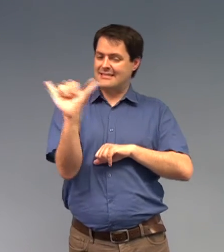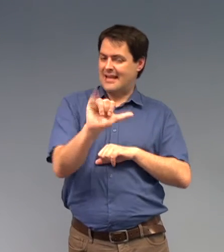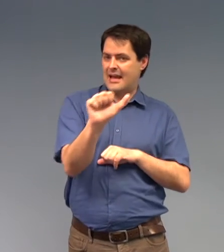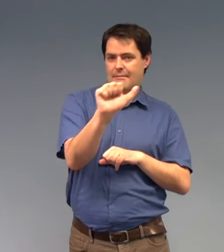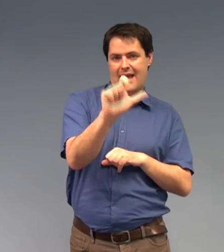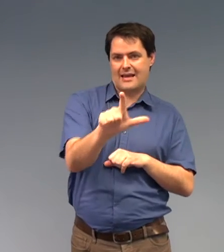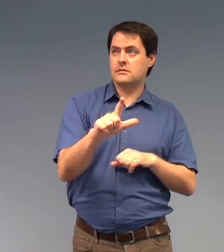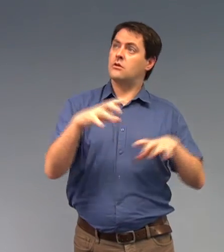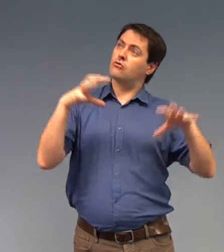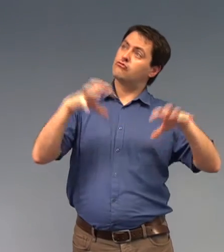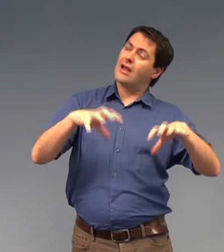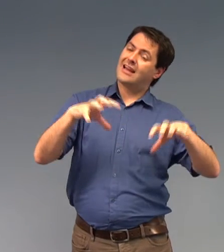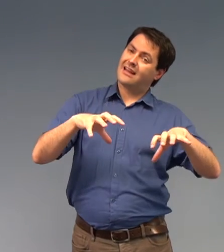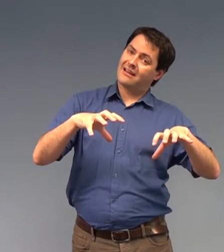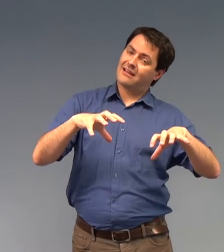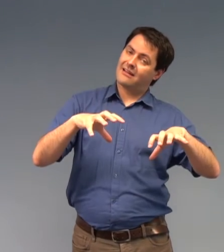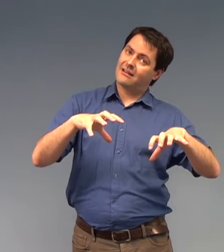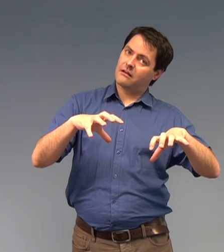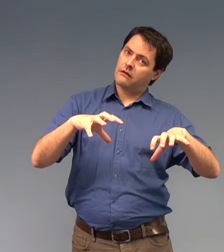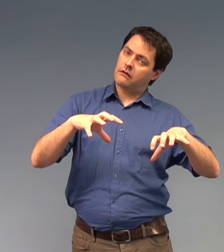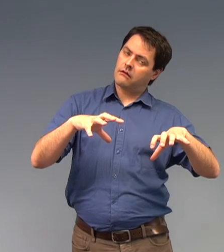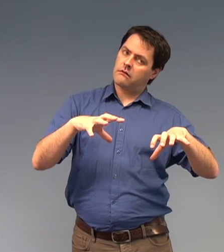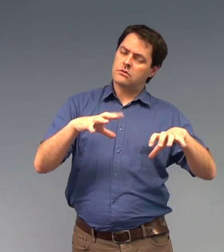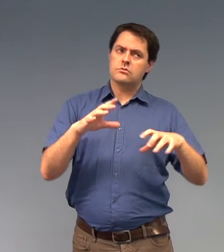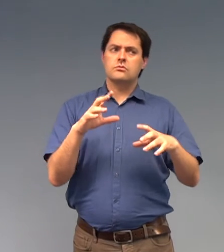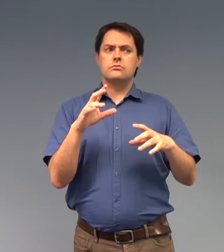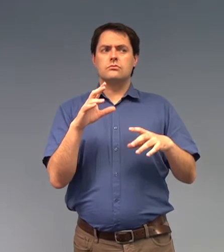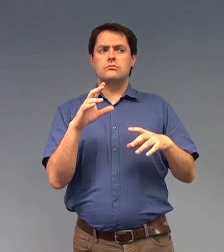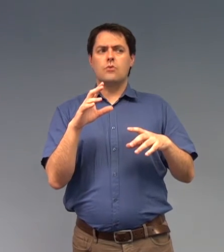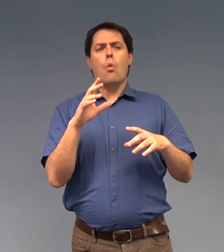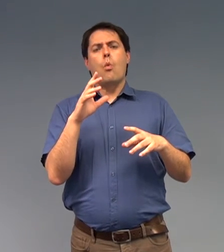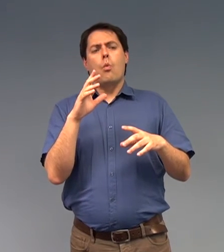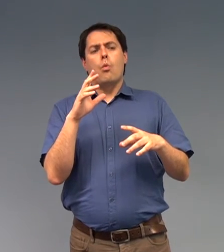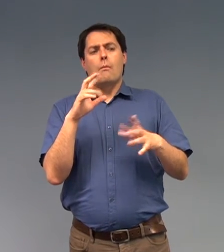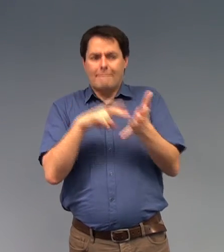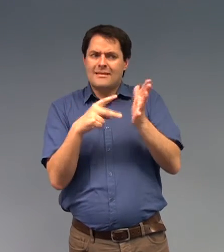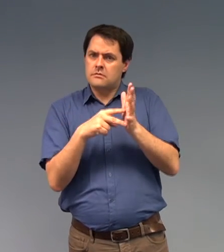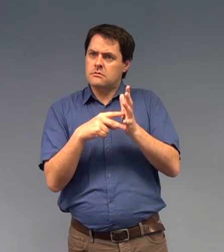And it looks like that with that specific phrase, "It's raining,"